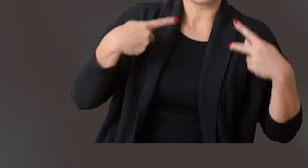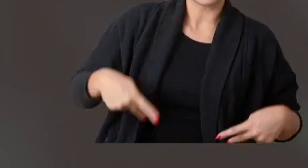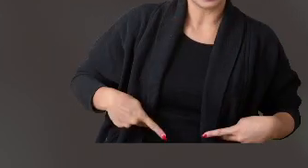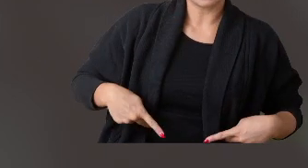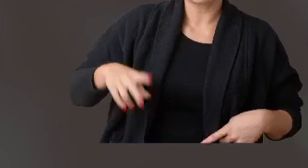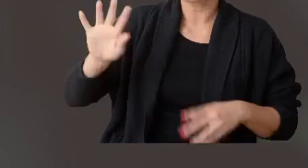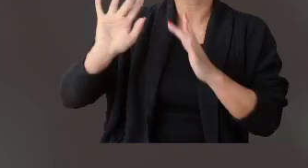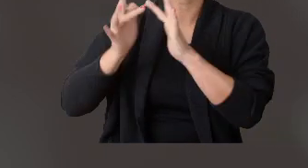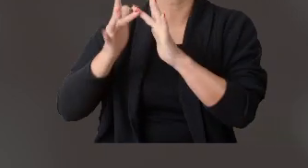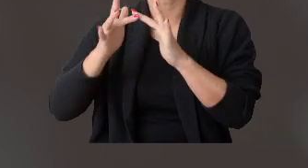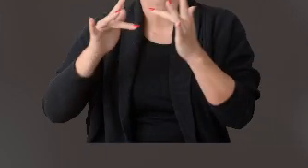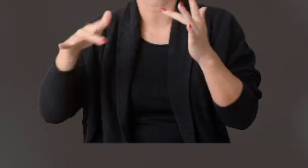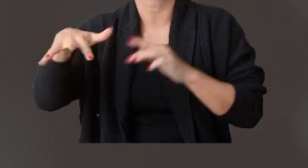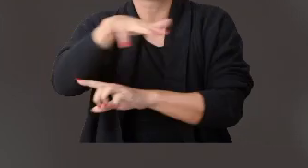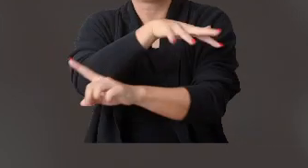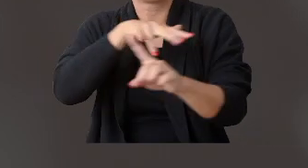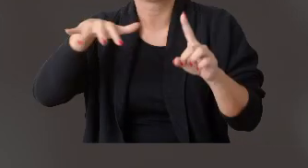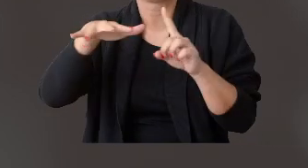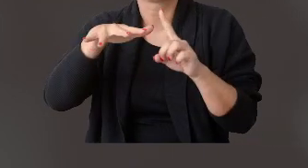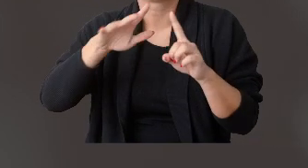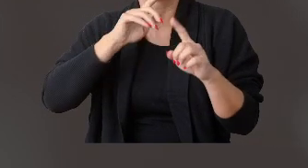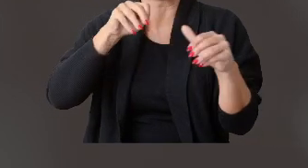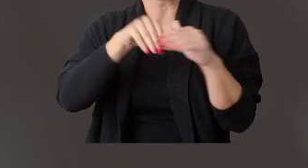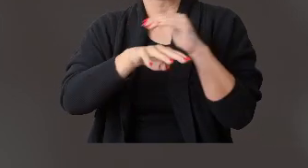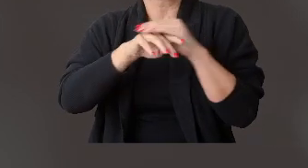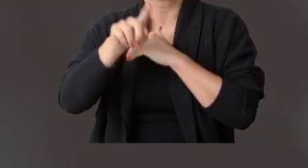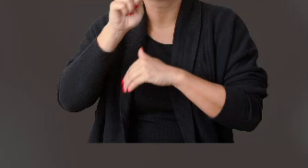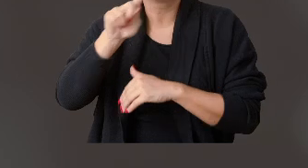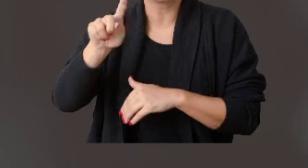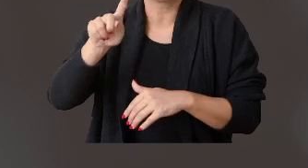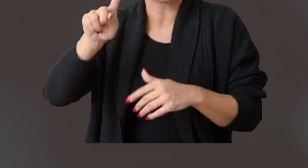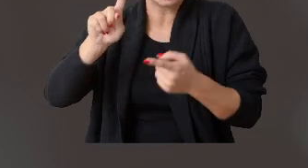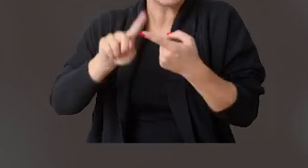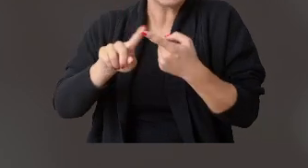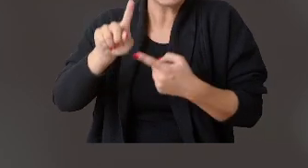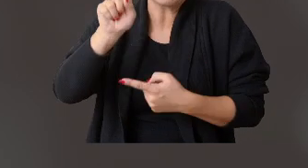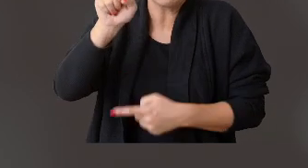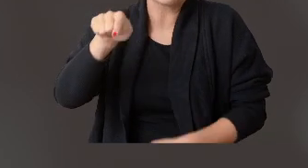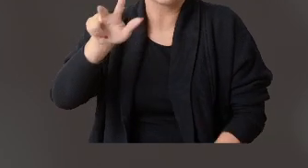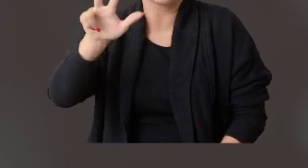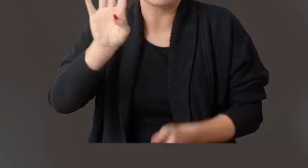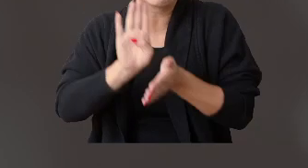and digital environment accessible to 1.3 billion people